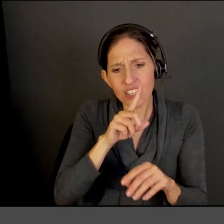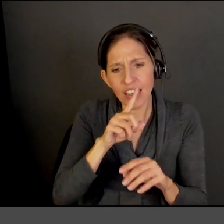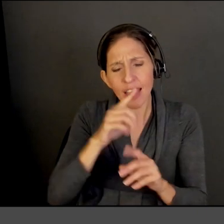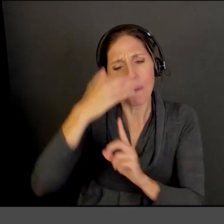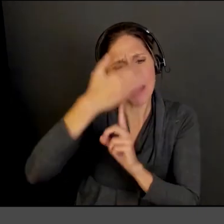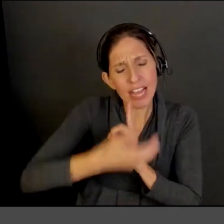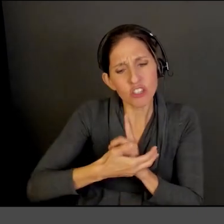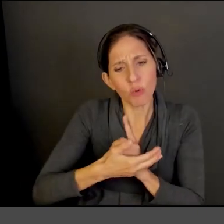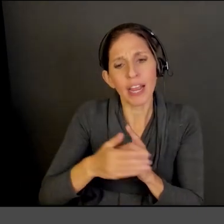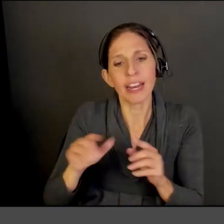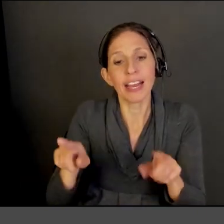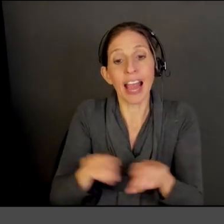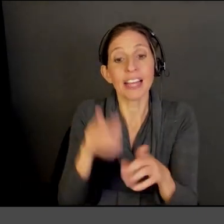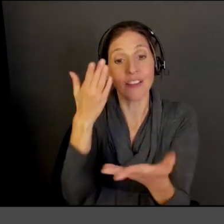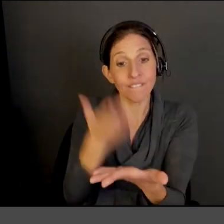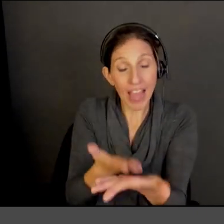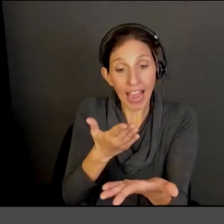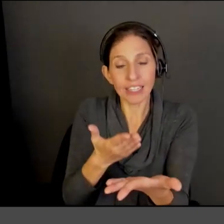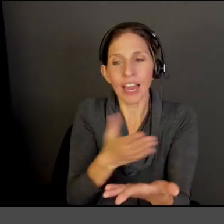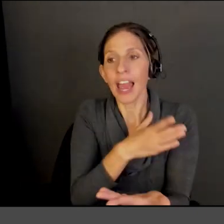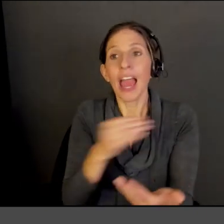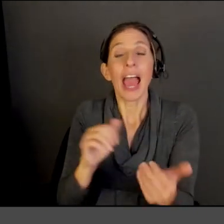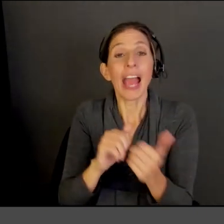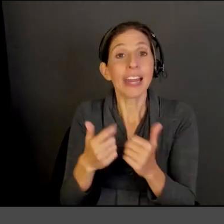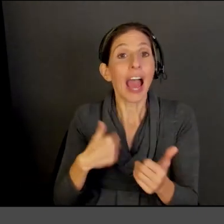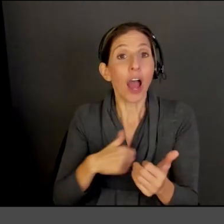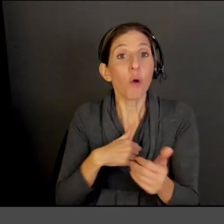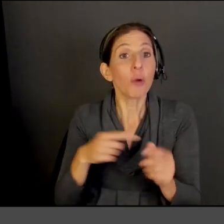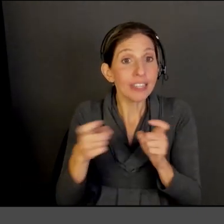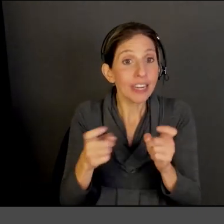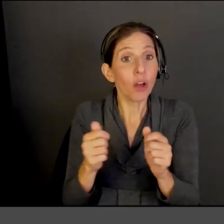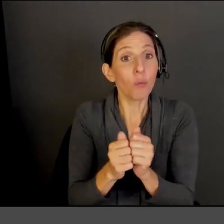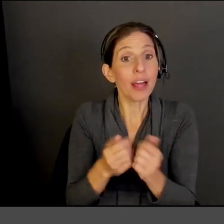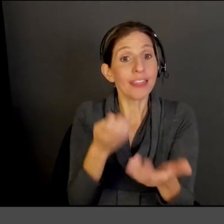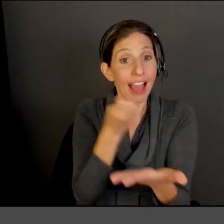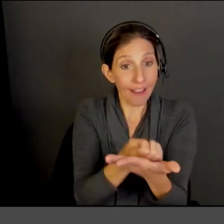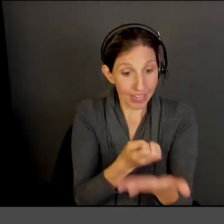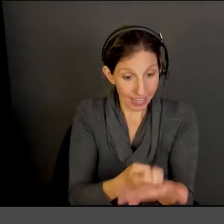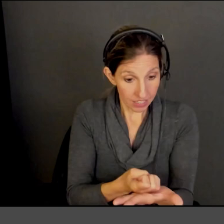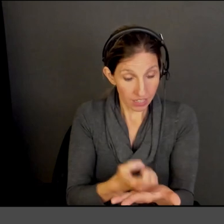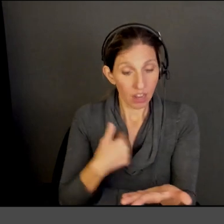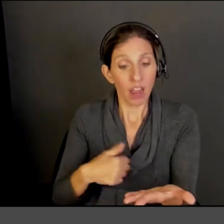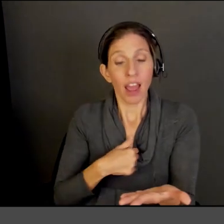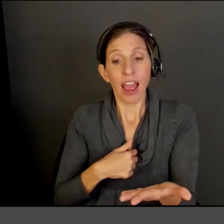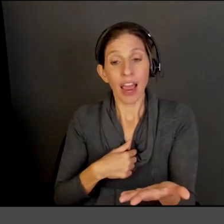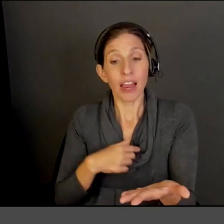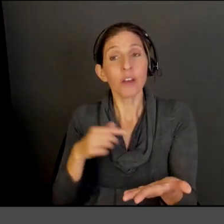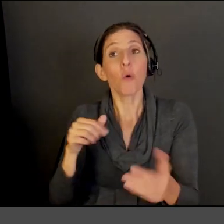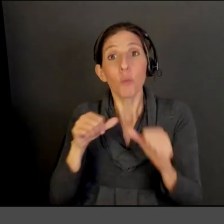AND WE KEEP COMING BACK TO THE EVIDENCE AND WE KEEP CITING THE EVIDENCE, MAKING IT REALLY CLEAR WE'RE NOT MAKING THIS UP.